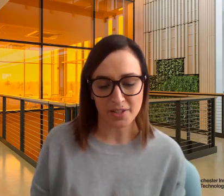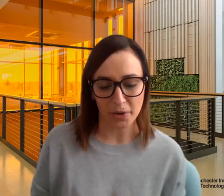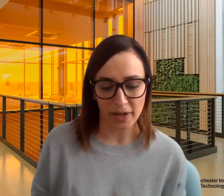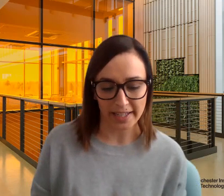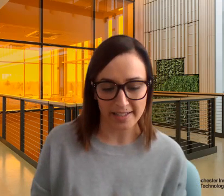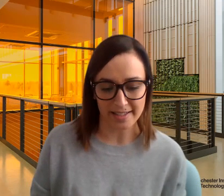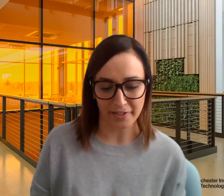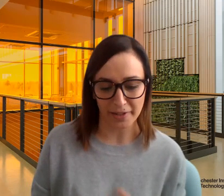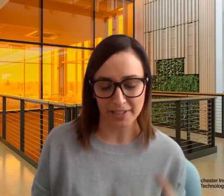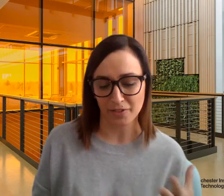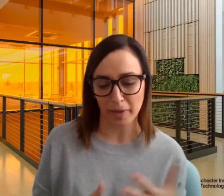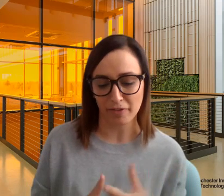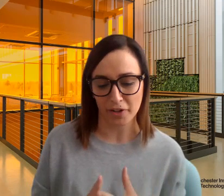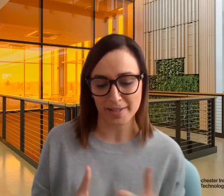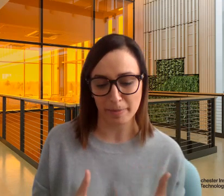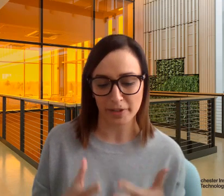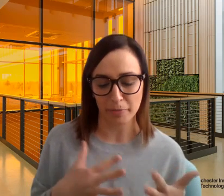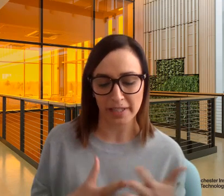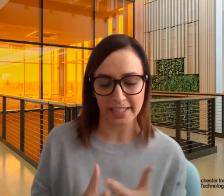guess if I give you my fondest memory of being here.